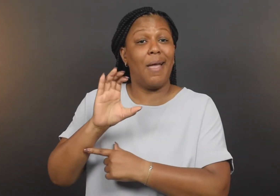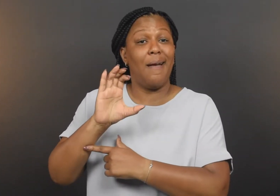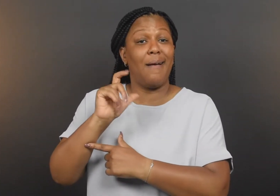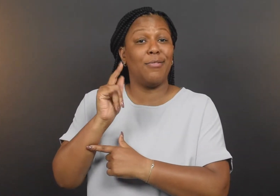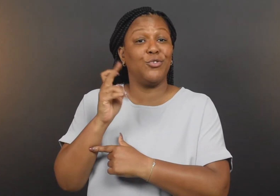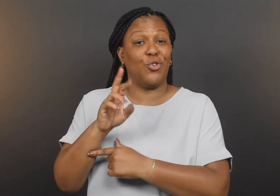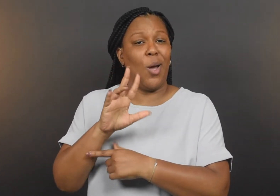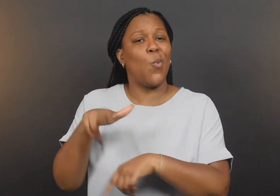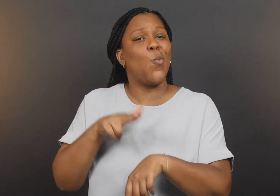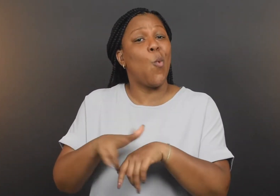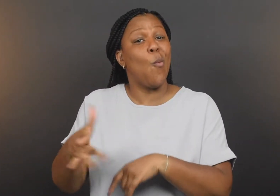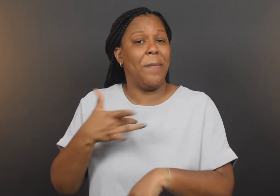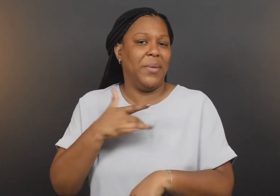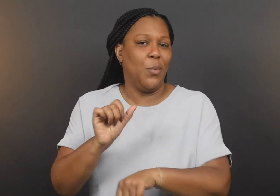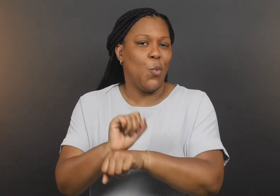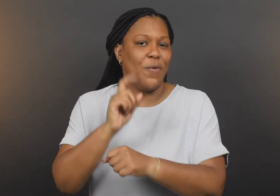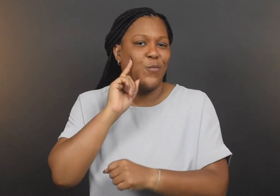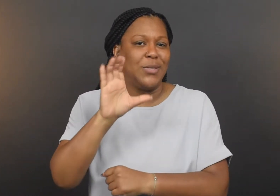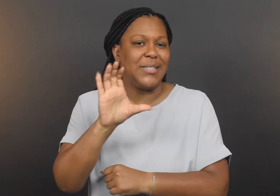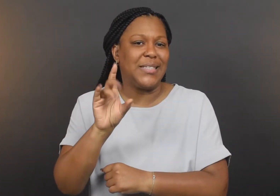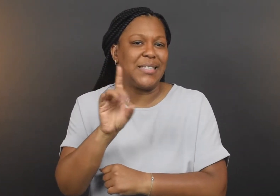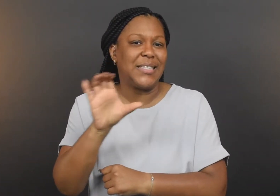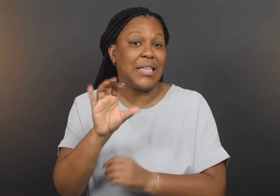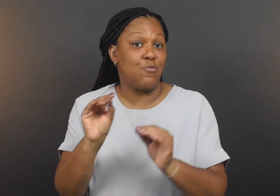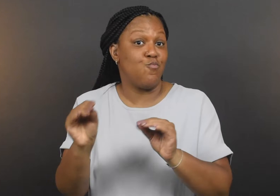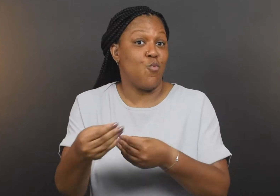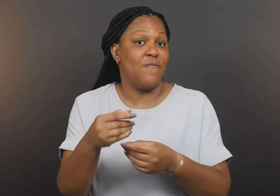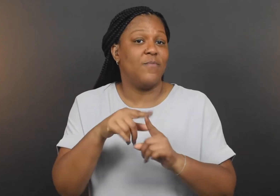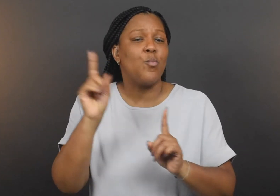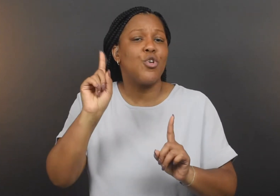McAllister normally works at the CDC office in Fort Collins, Colorado.